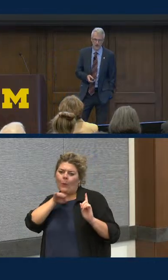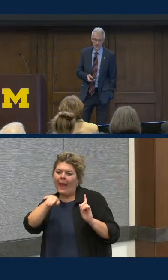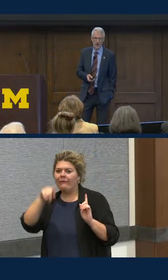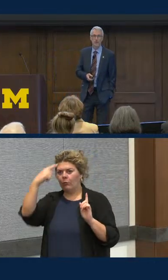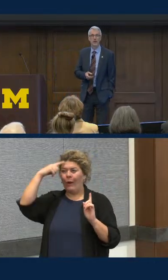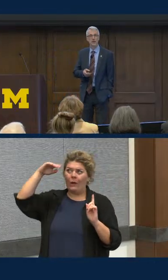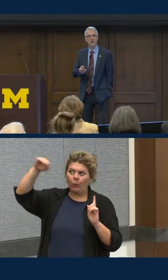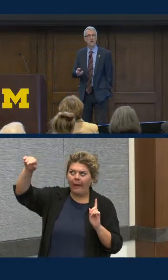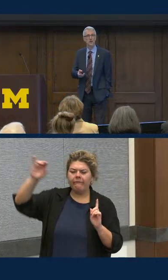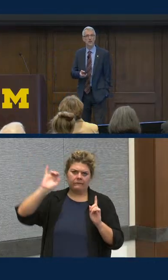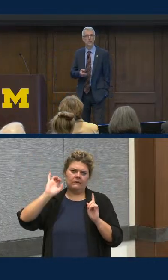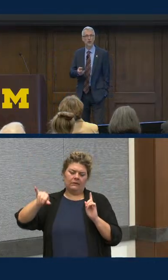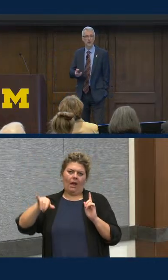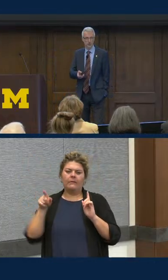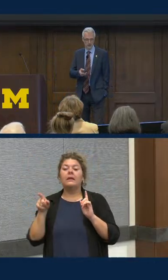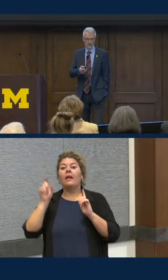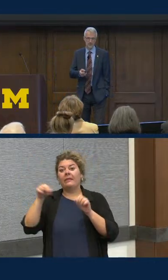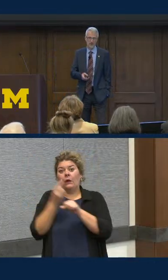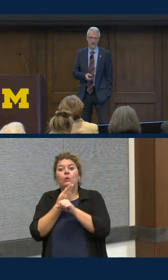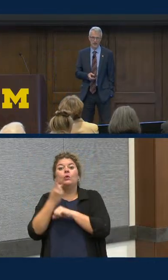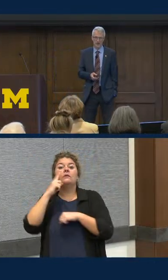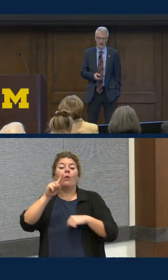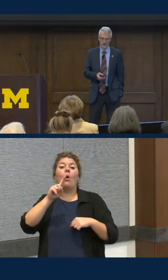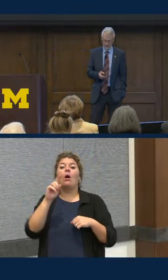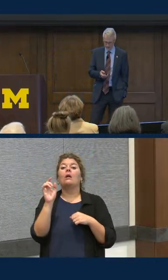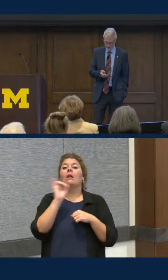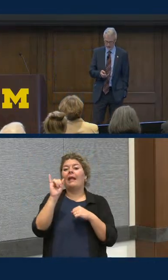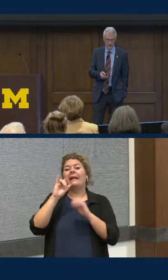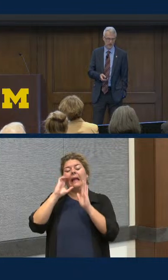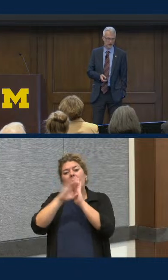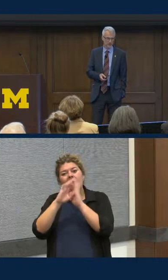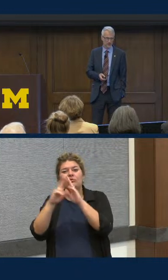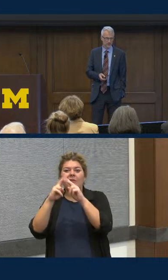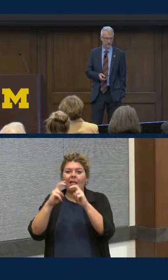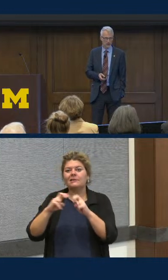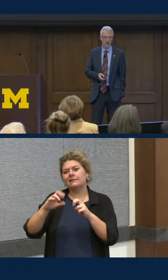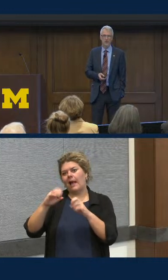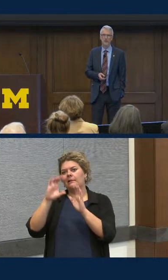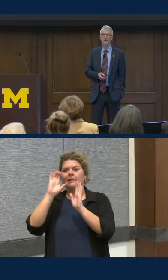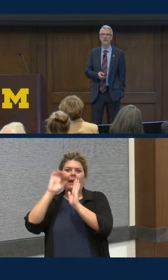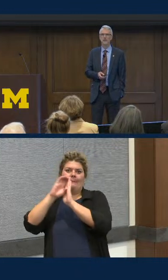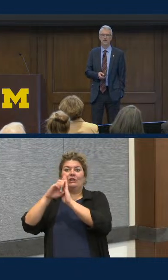being used for applications like image analysis and image generation.